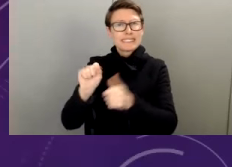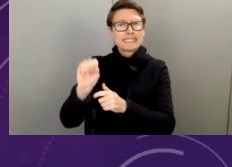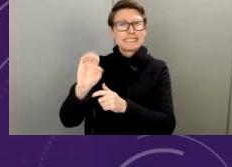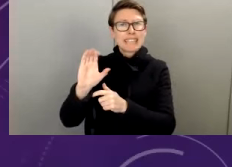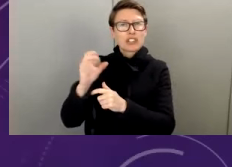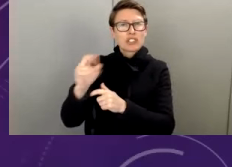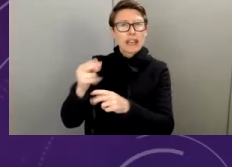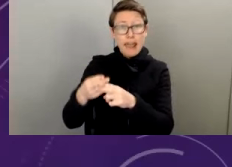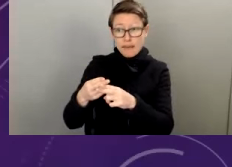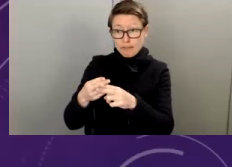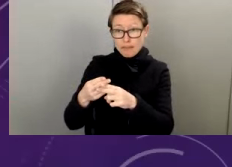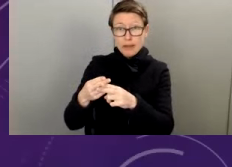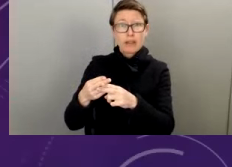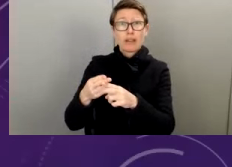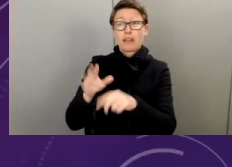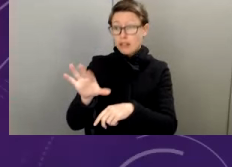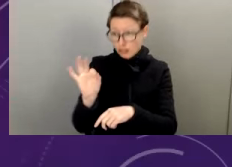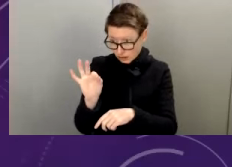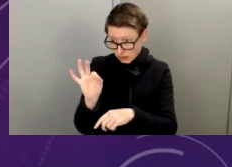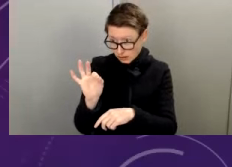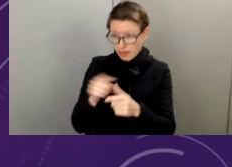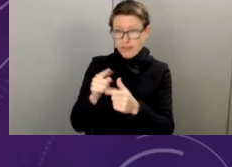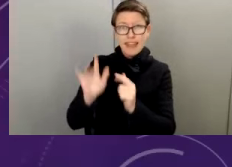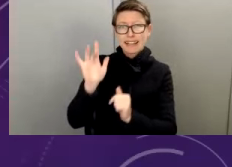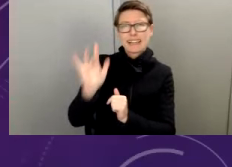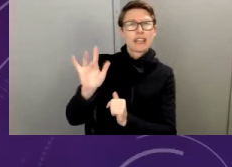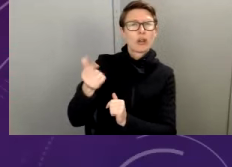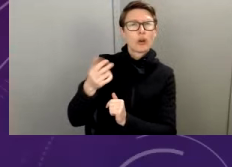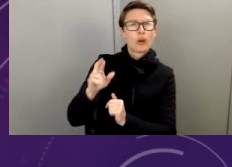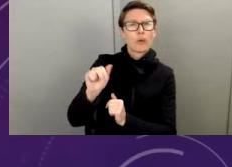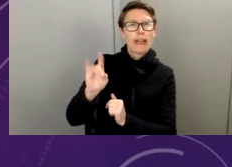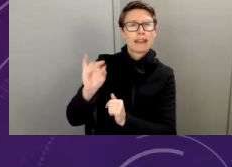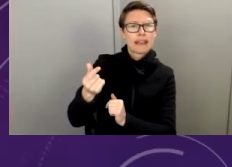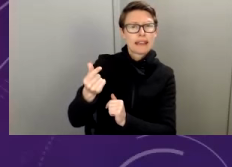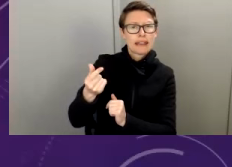and then click the grading tab and then the final grades tab. And from there